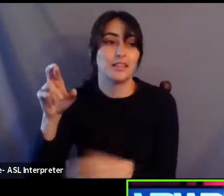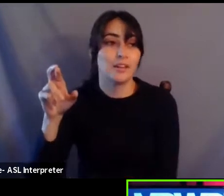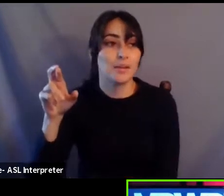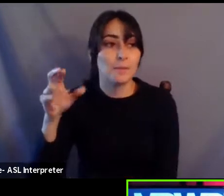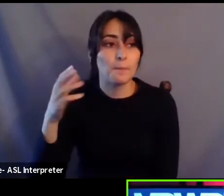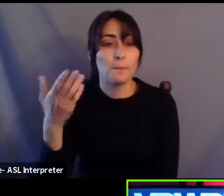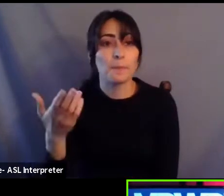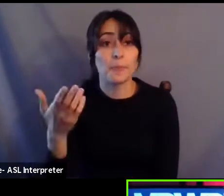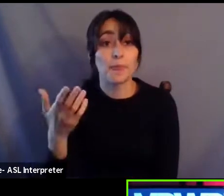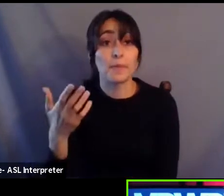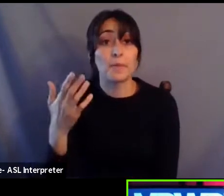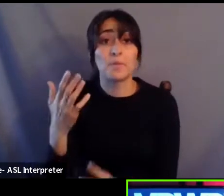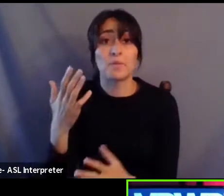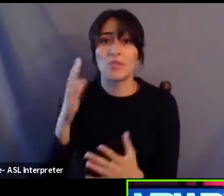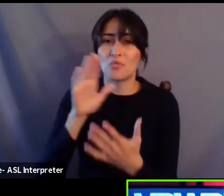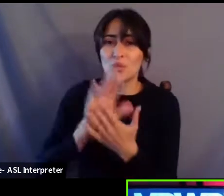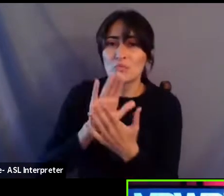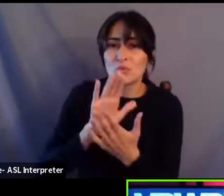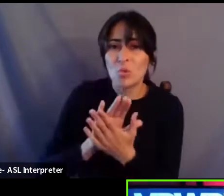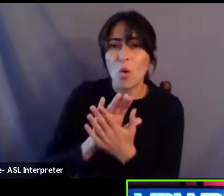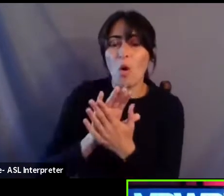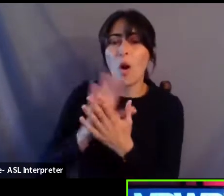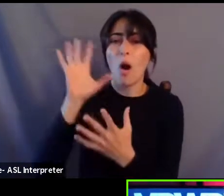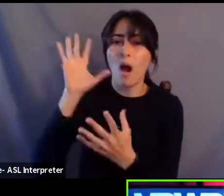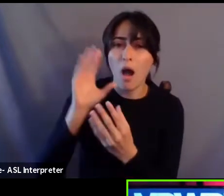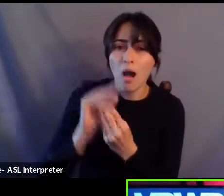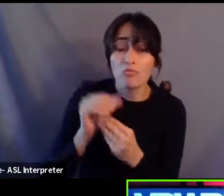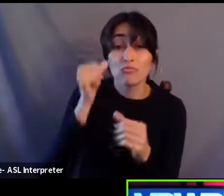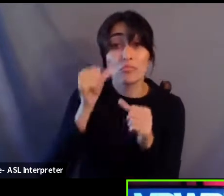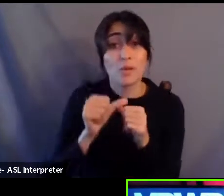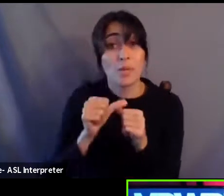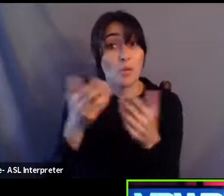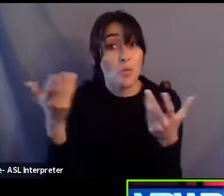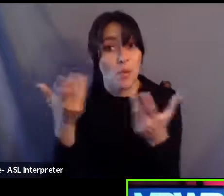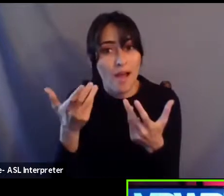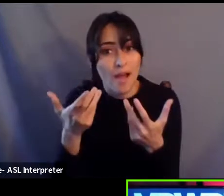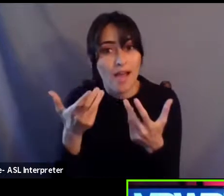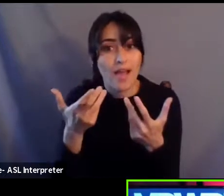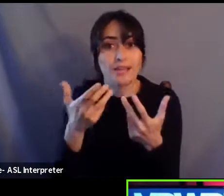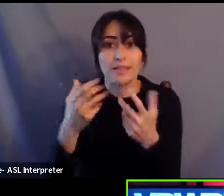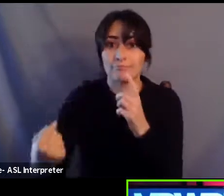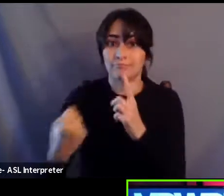everything I remember from school, that's one thing that still carries with me today. There